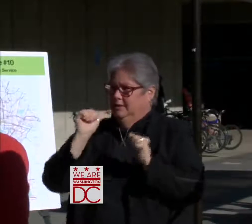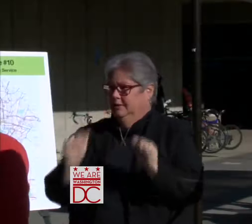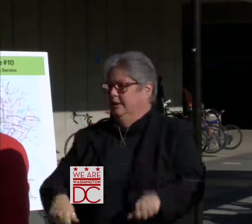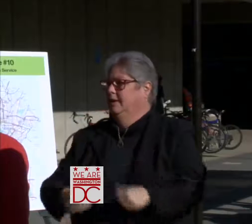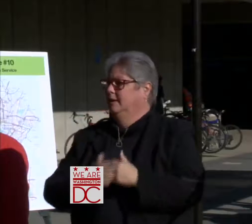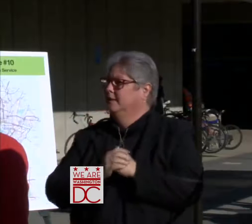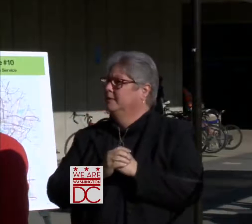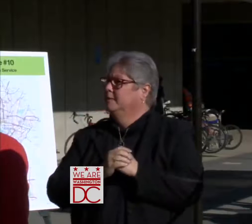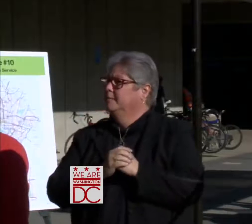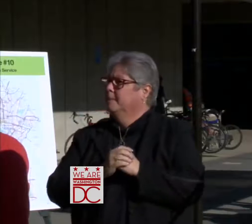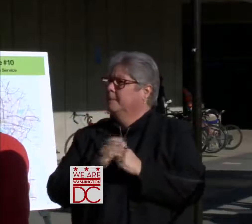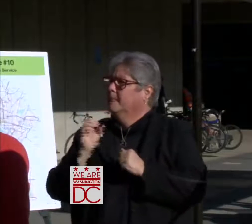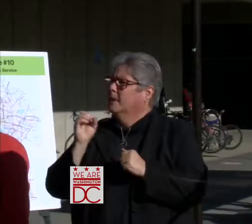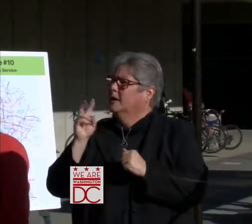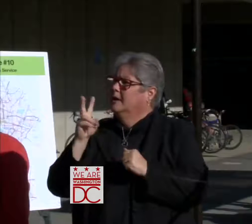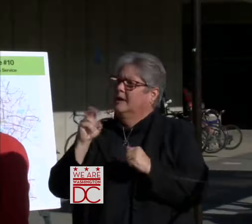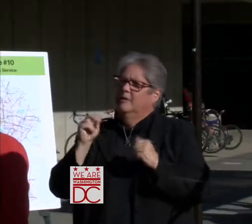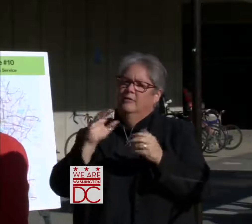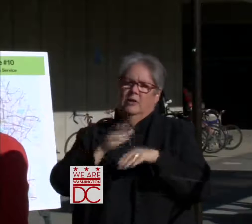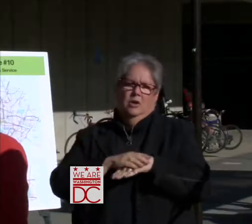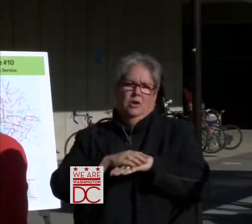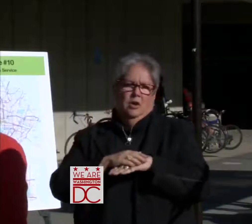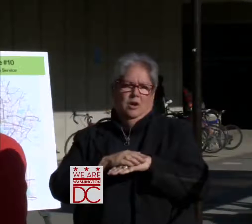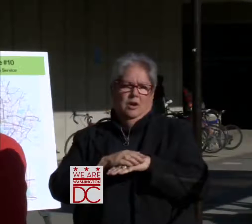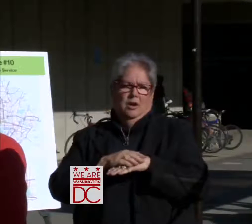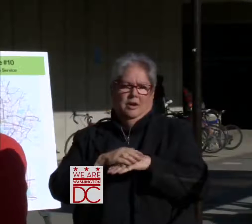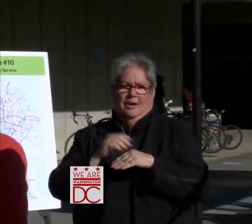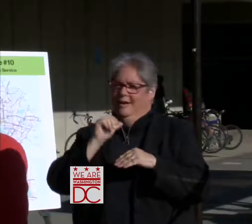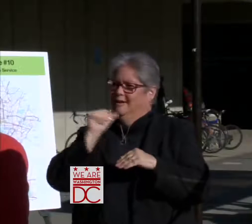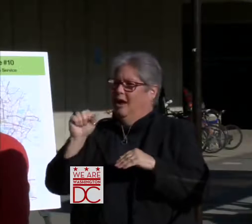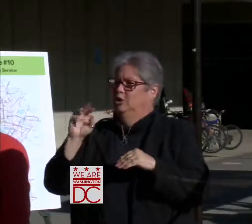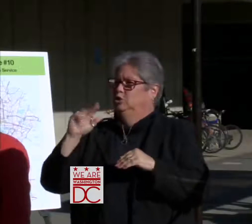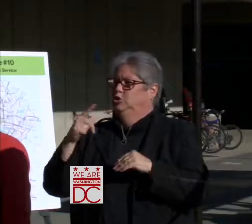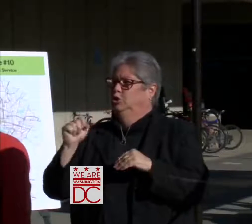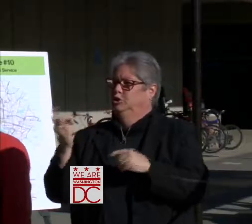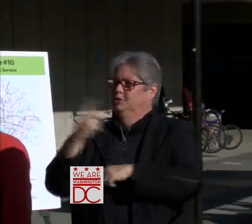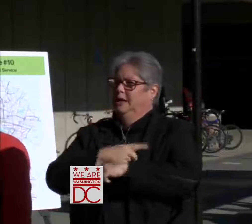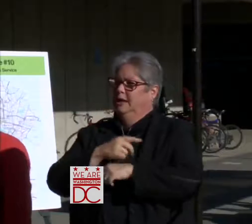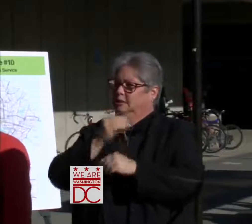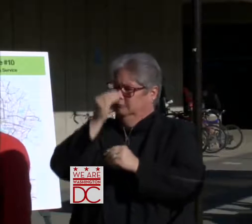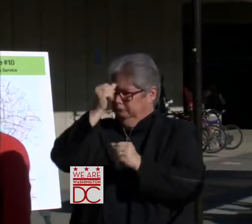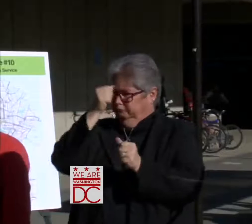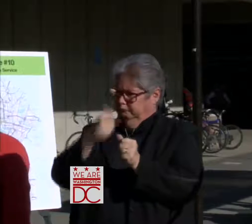SO EVEN ON NONSURGE DAYS THIS IS SOMETHING TO KEEP IN MIND TO